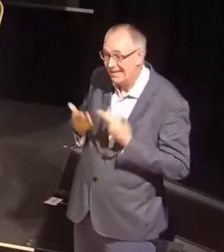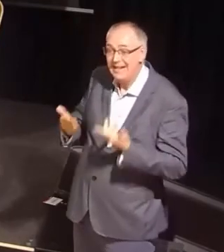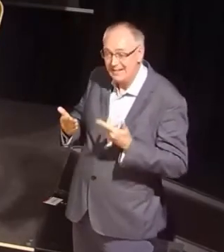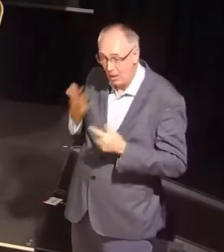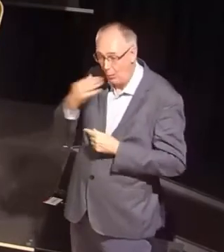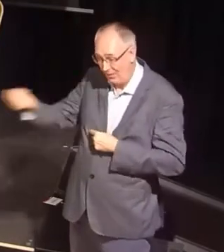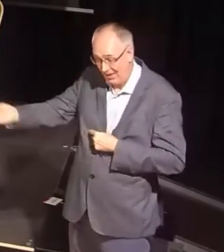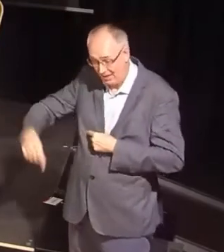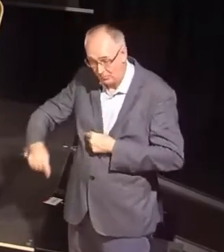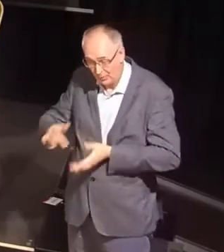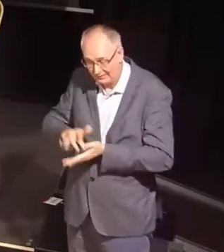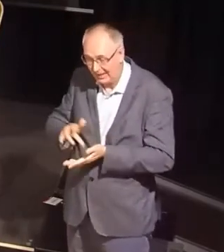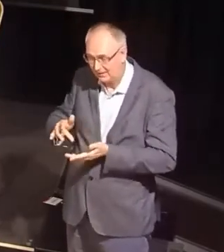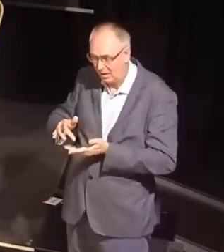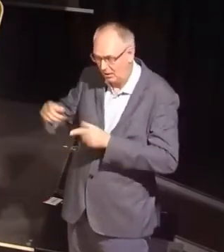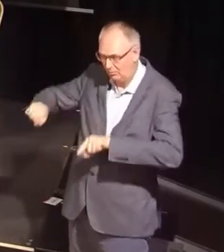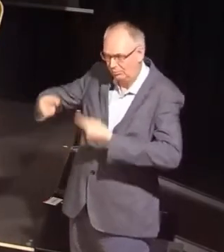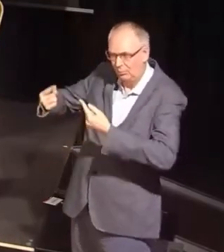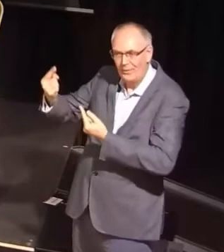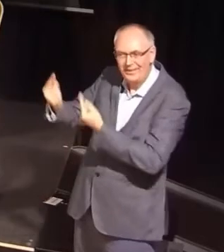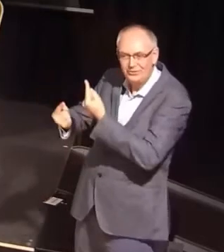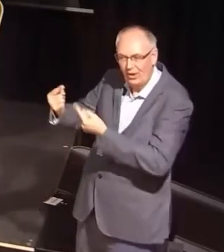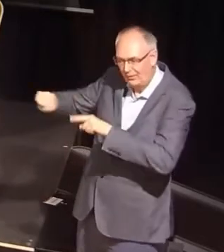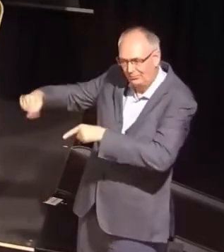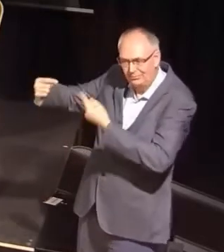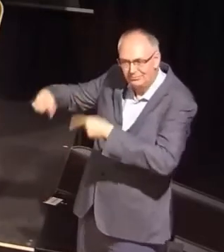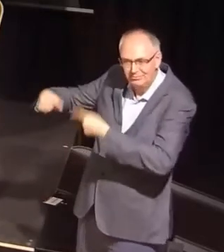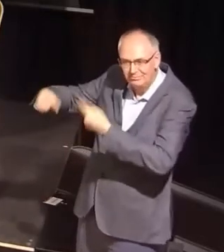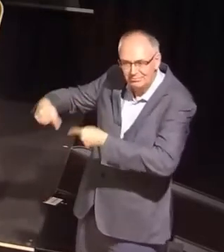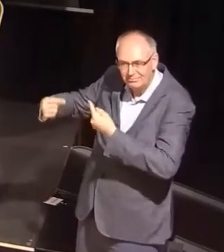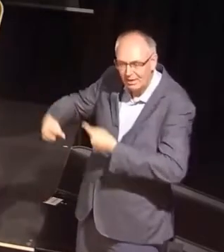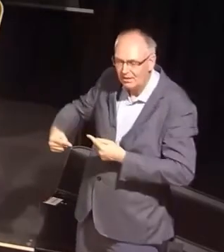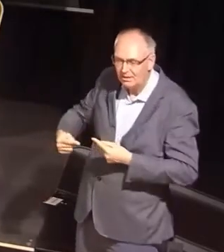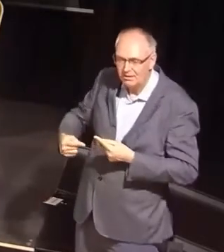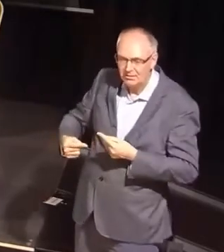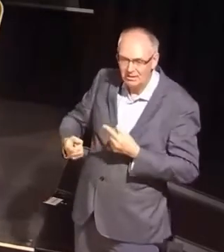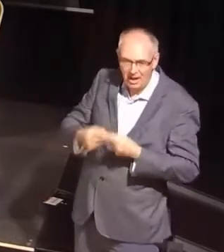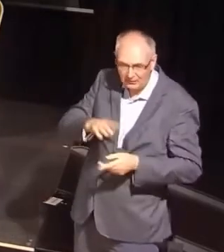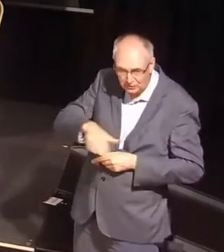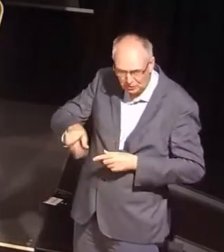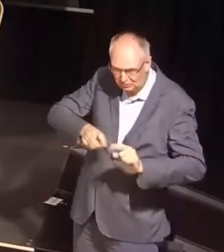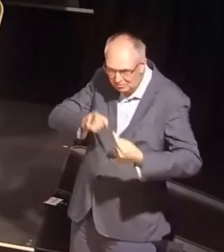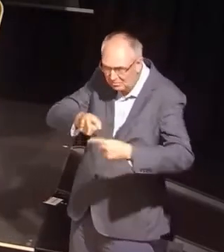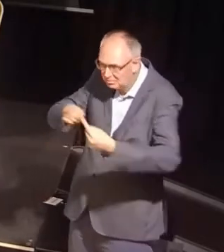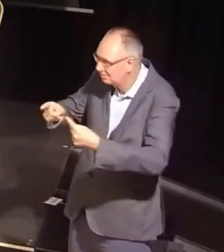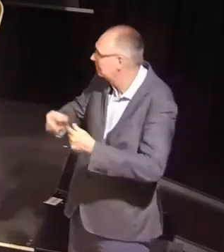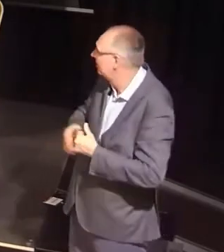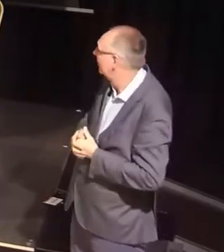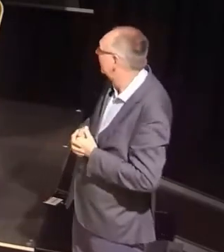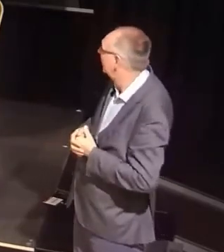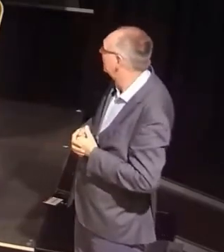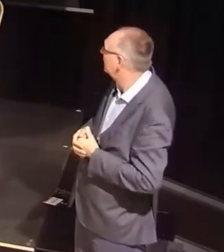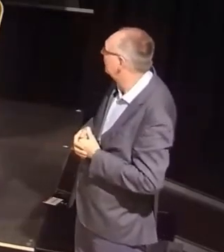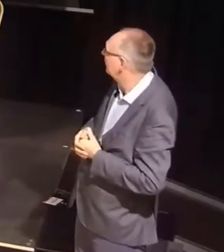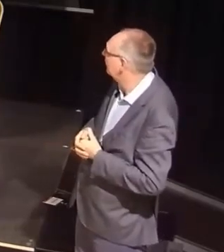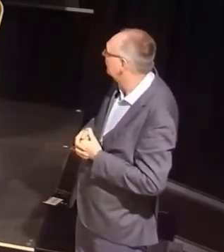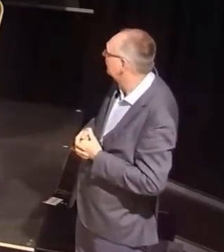they play against each other and the other kids and carers that come in. This is me and him. I'm unfortunately going to appear